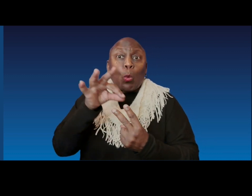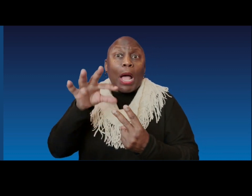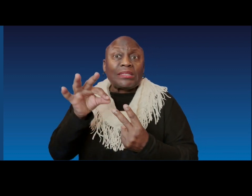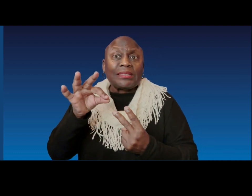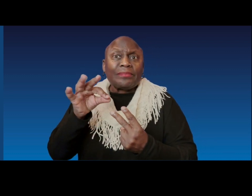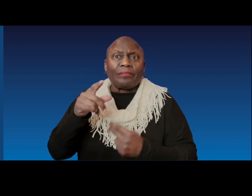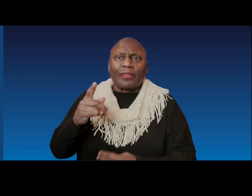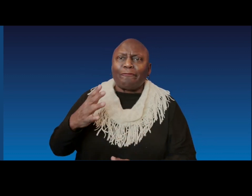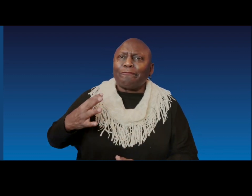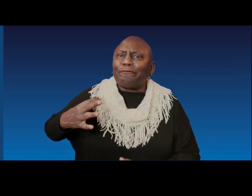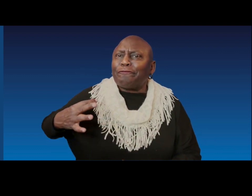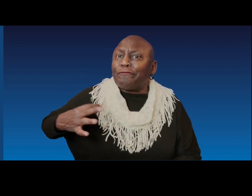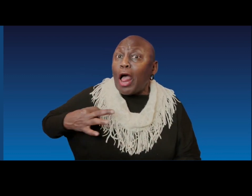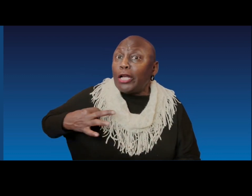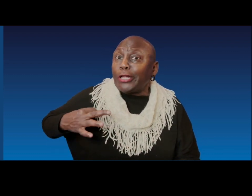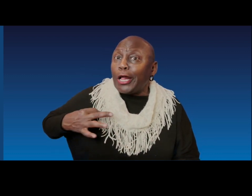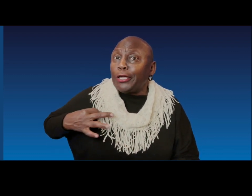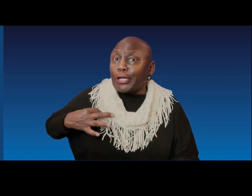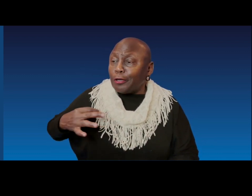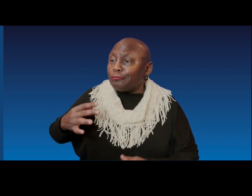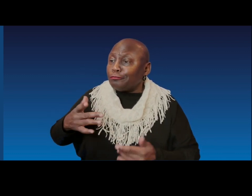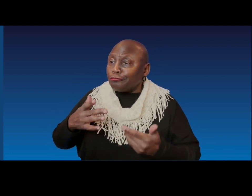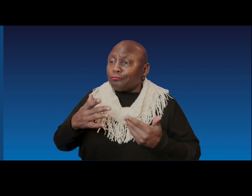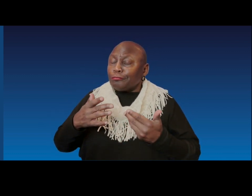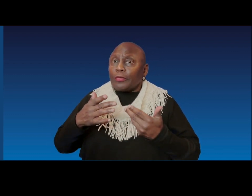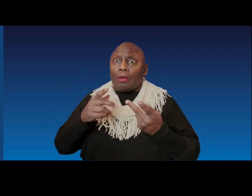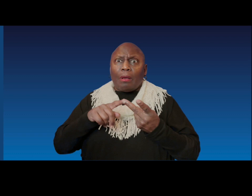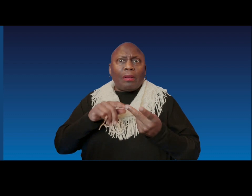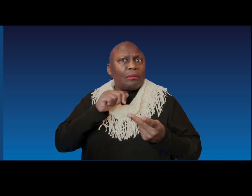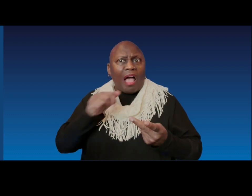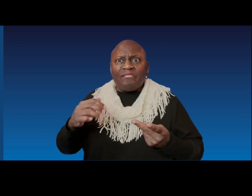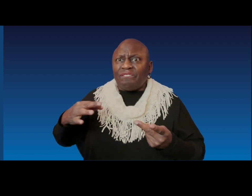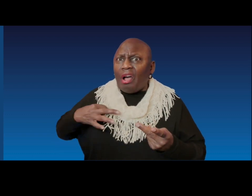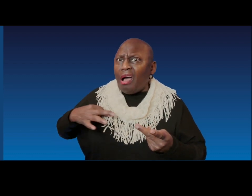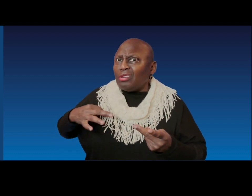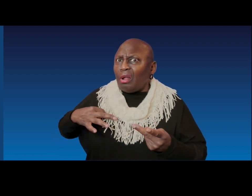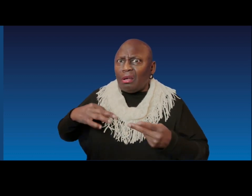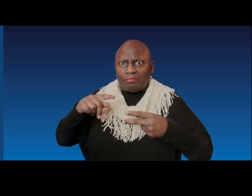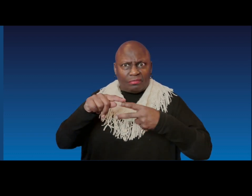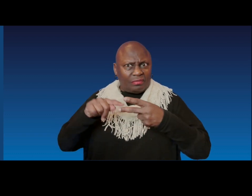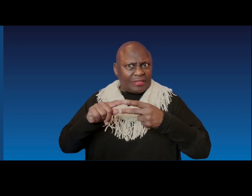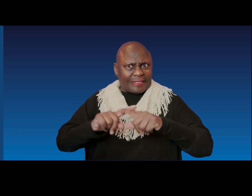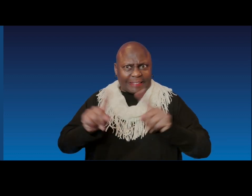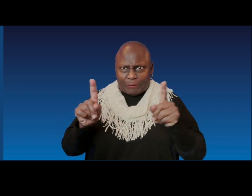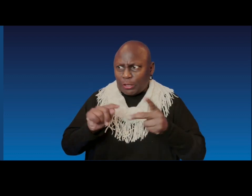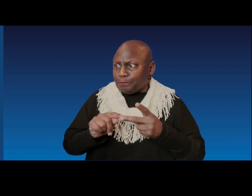And then choices can be either voluntary or involuntary.